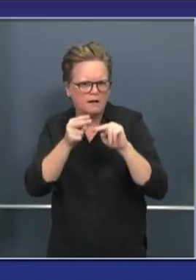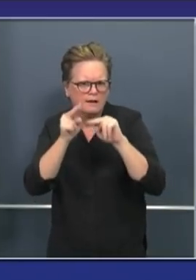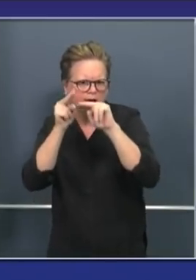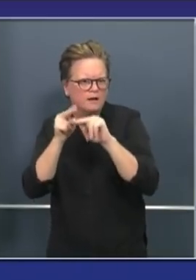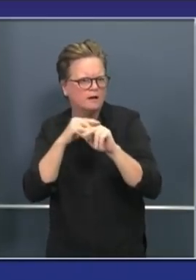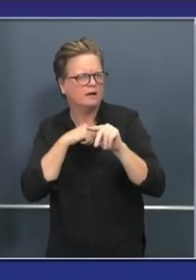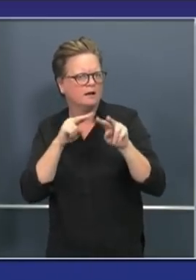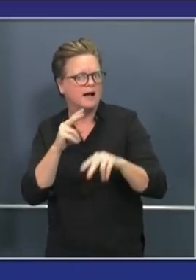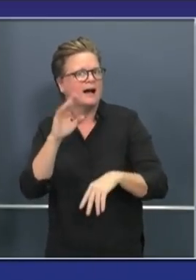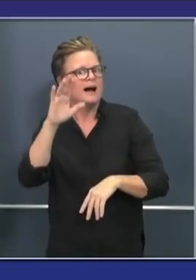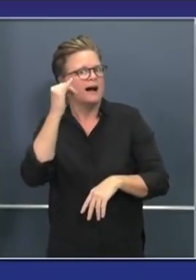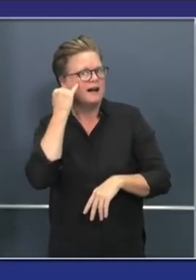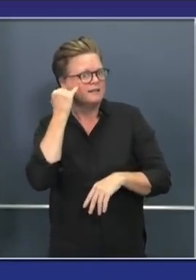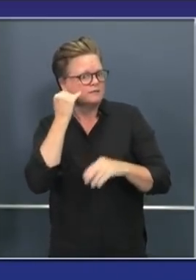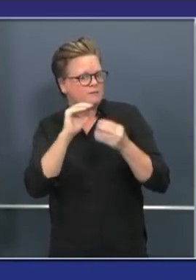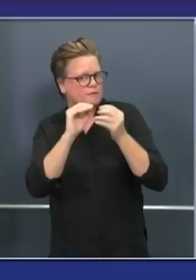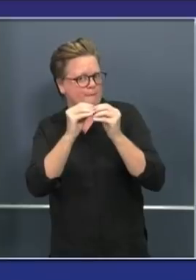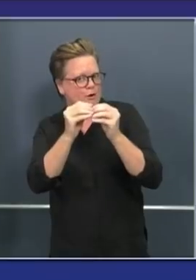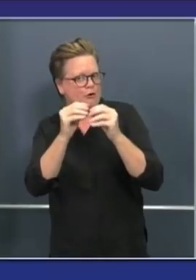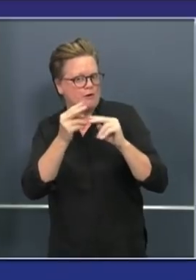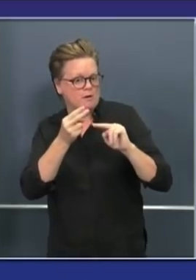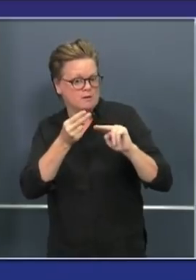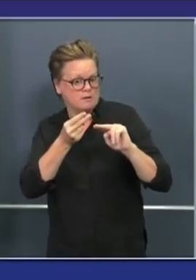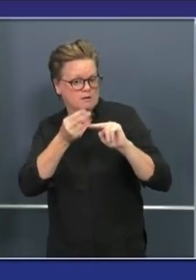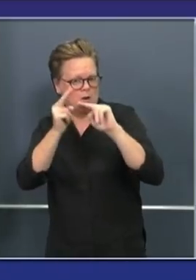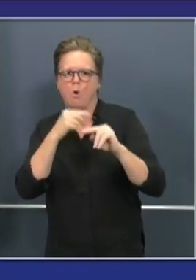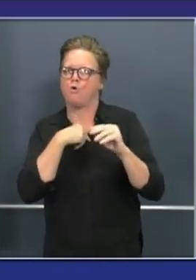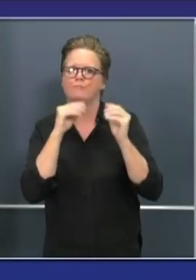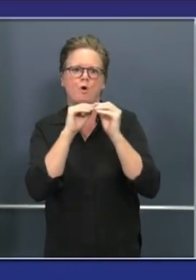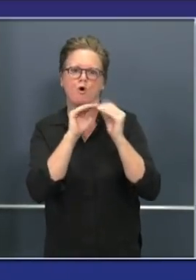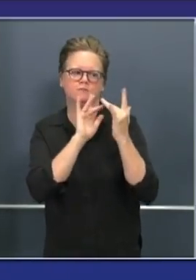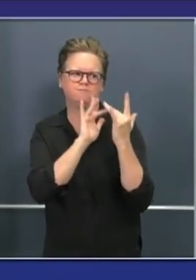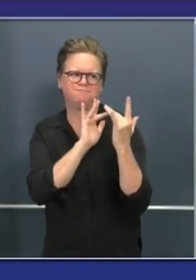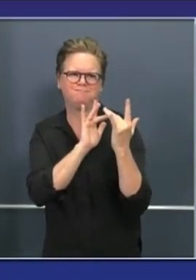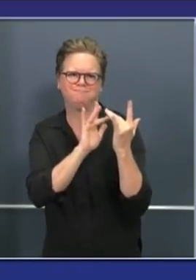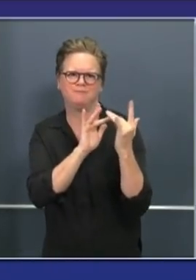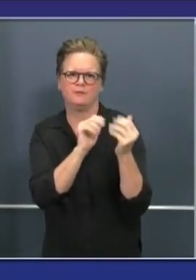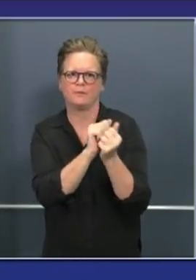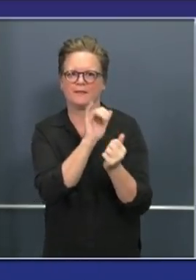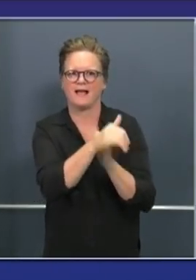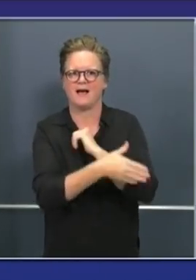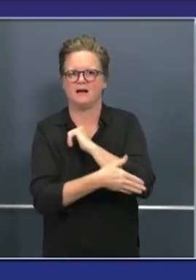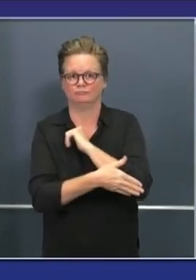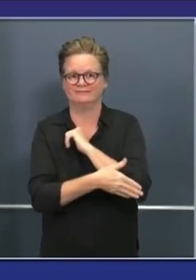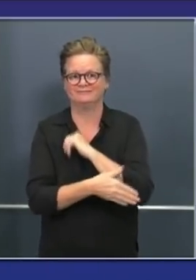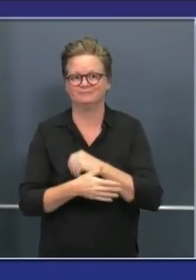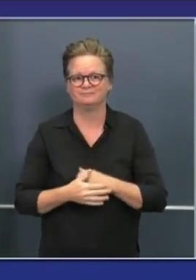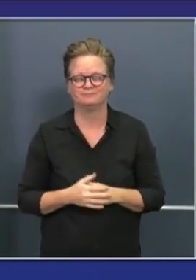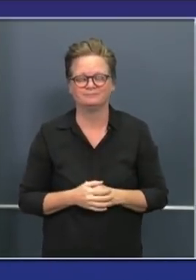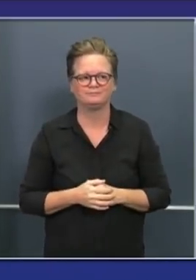WHENEVER THERE ARE ADDITIONAL CONCERNS, WE HAVE EVEN FREQUENT -- MORE FREQUENT CONVERSATIONS WITH OUR COUNTY